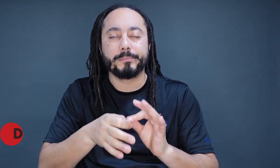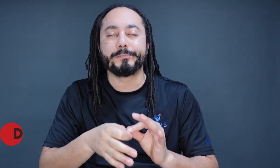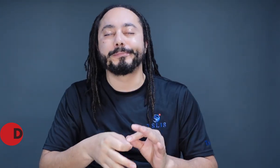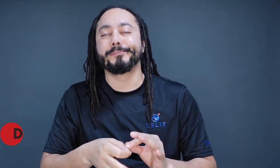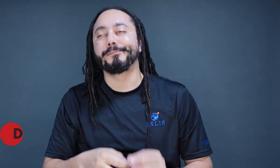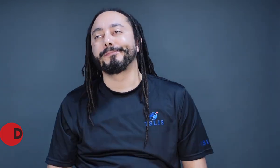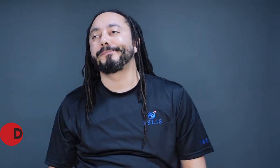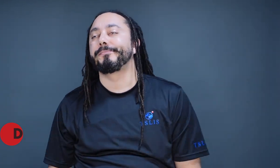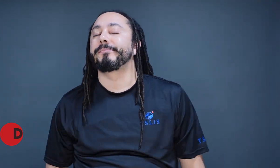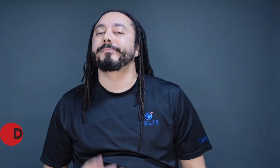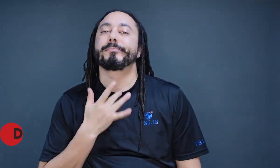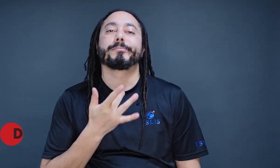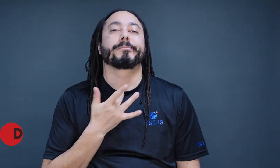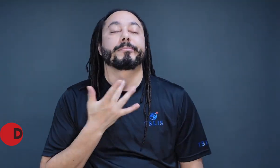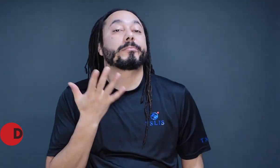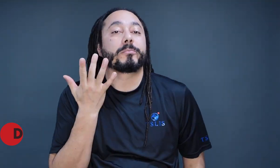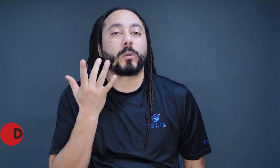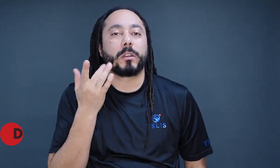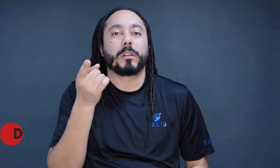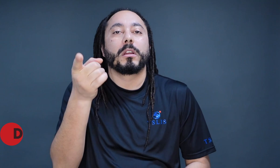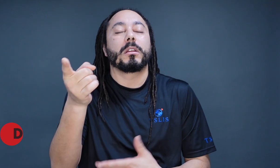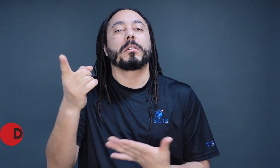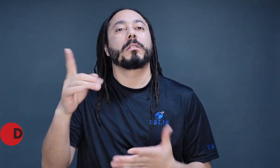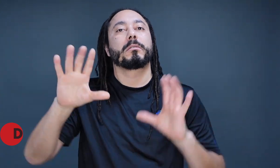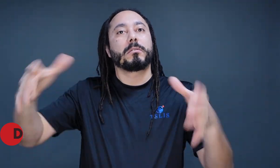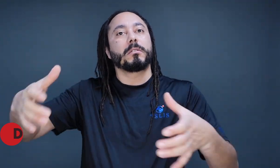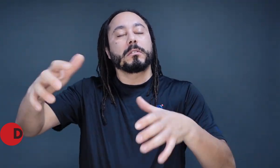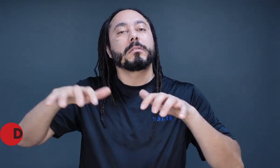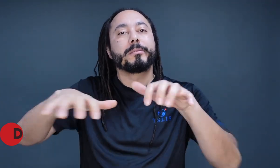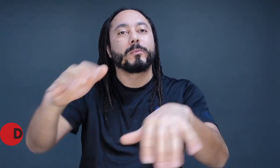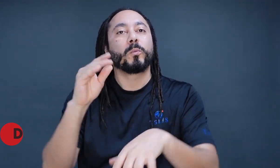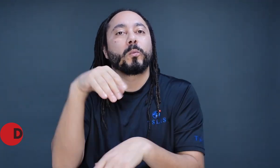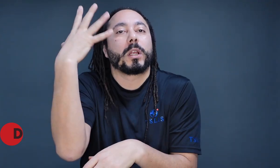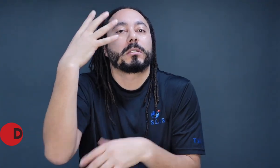but it’s because everybody else is white in the room and they want